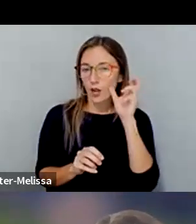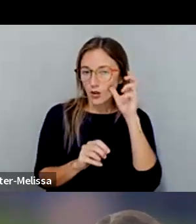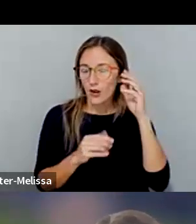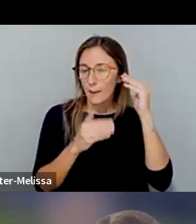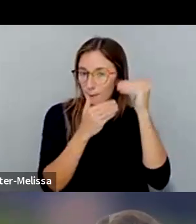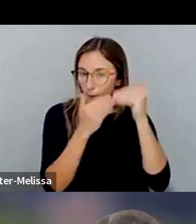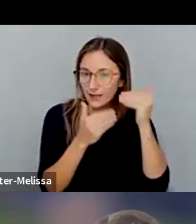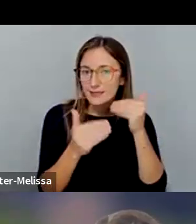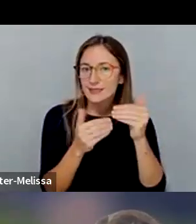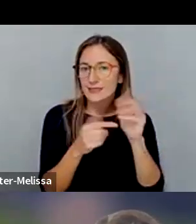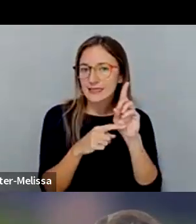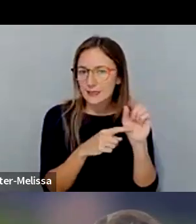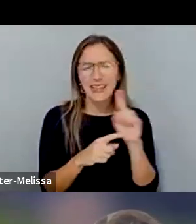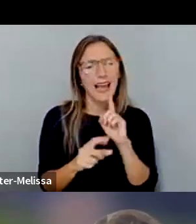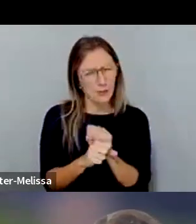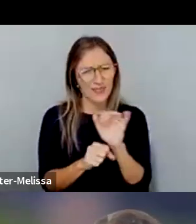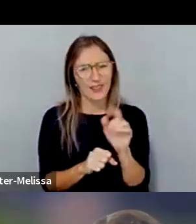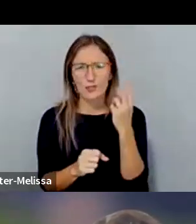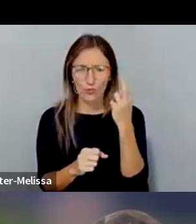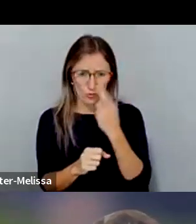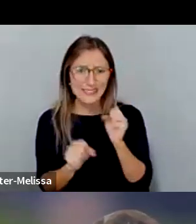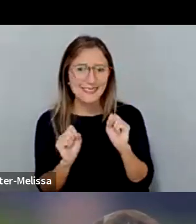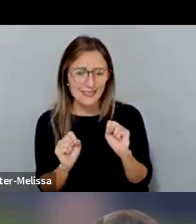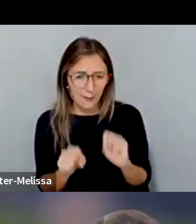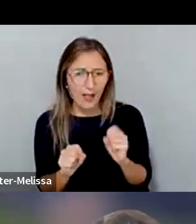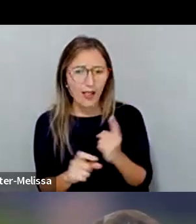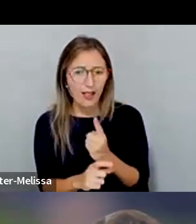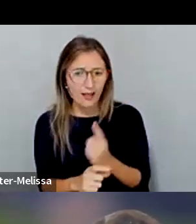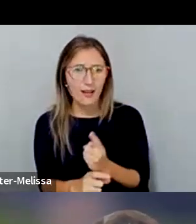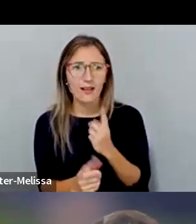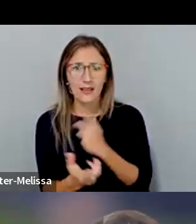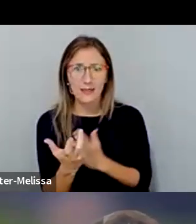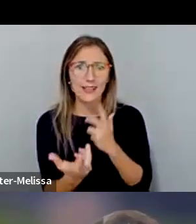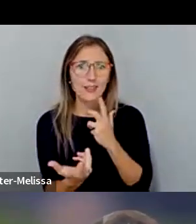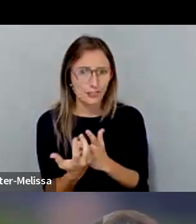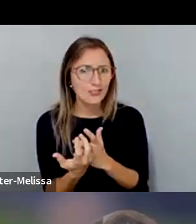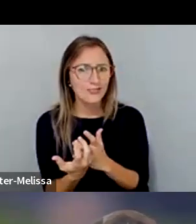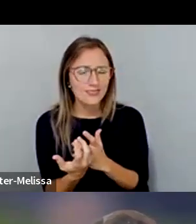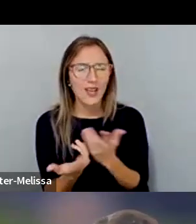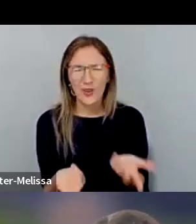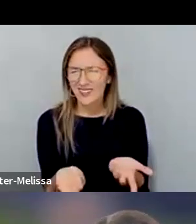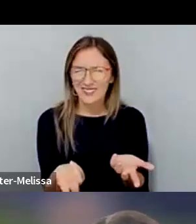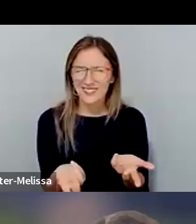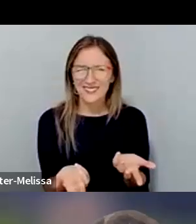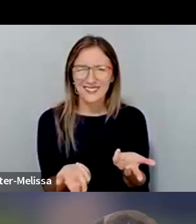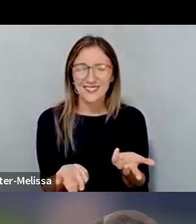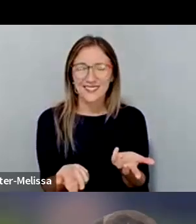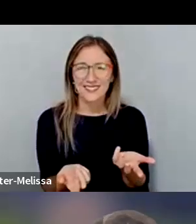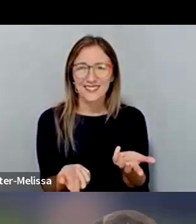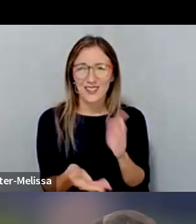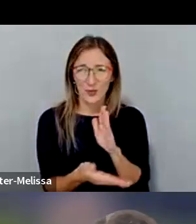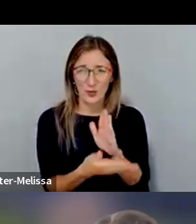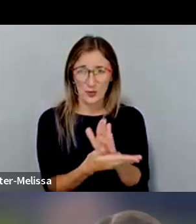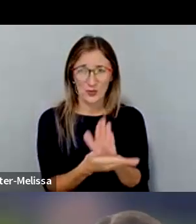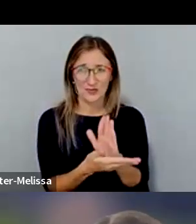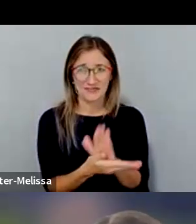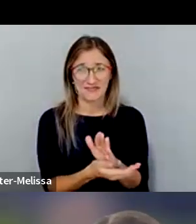: Right off the bat, the use of captions for the auditory processing this